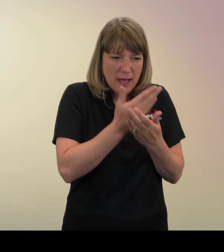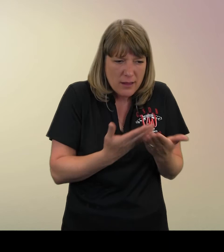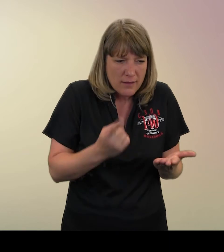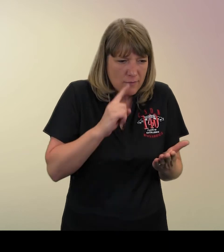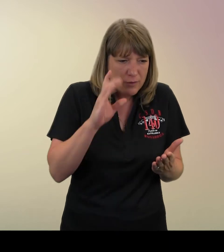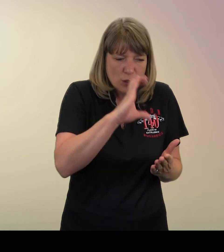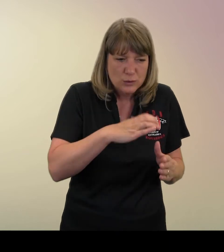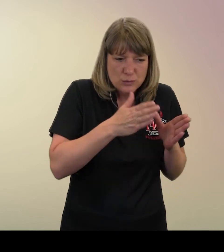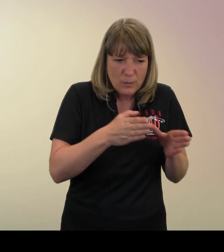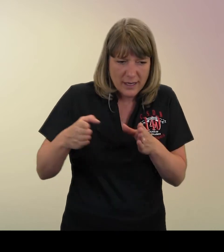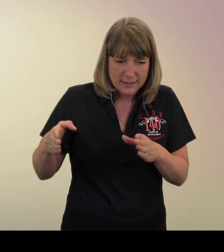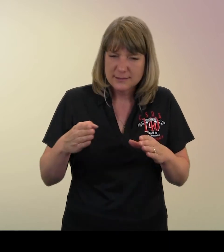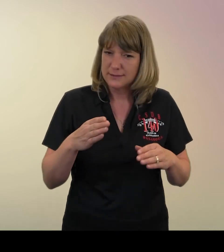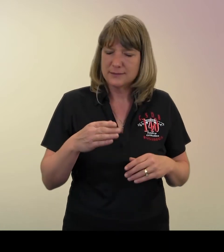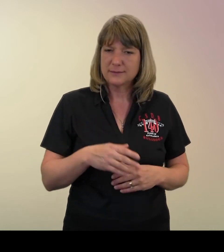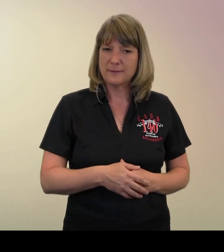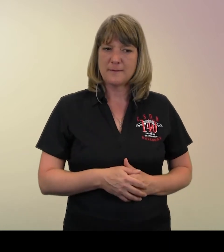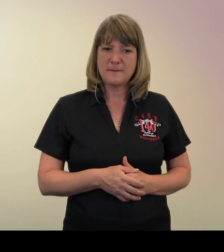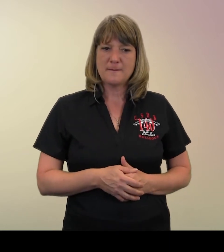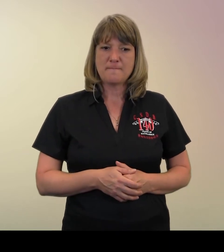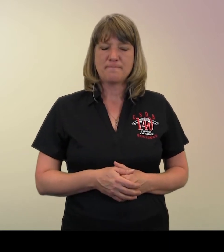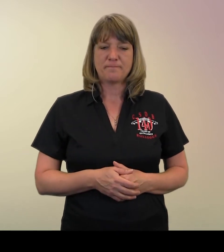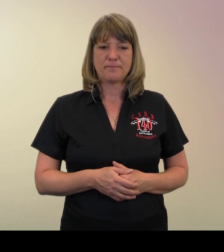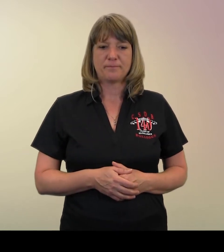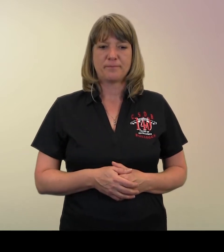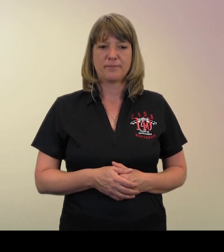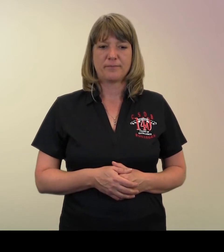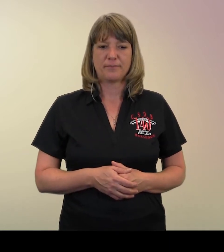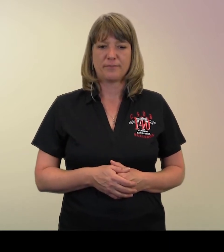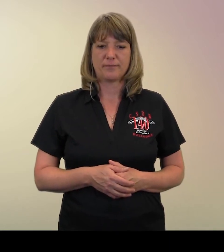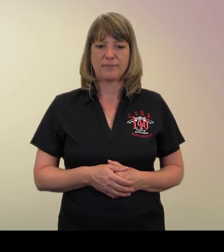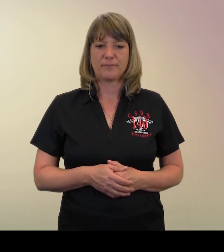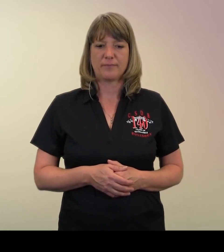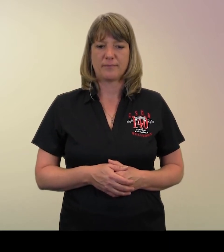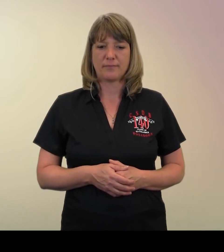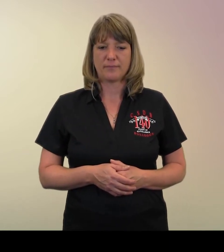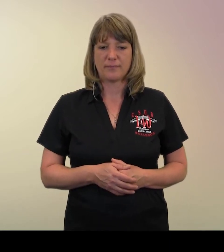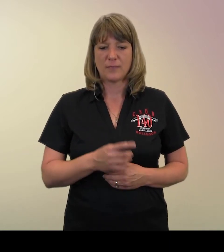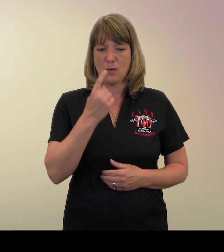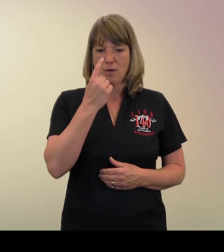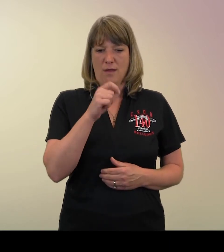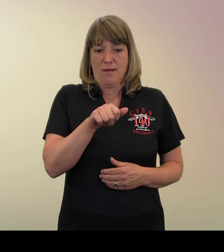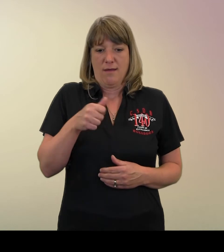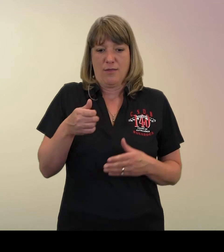or tactile exploration of objects in unusual ways.